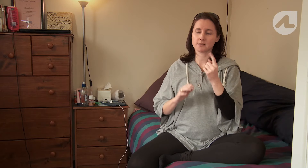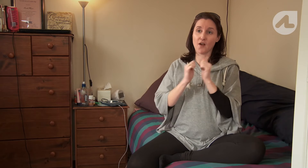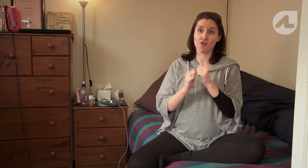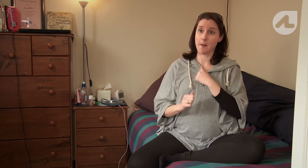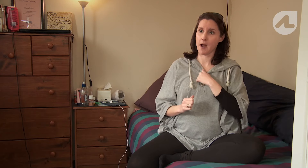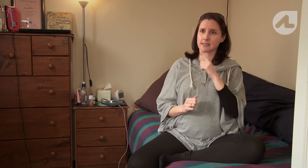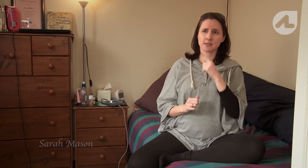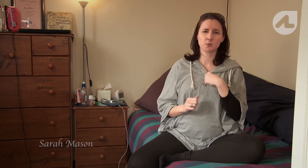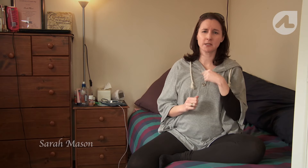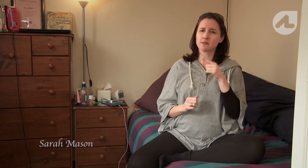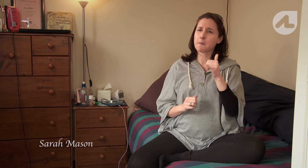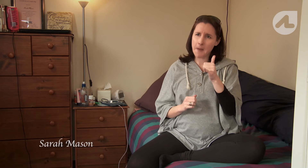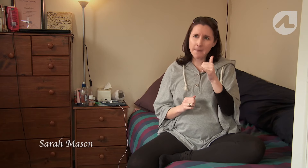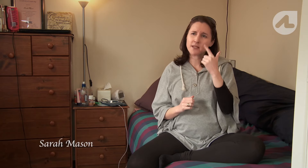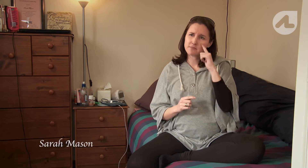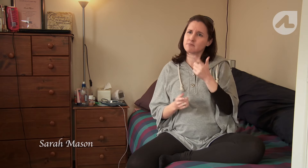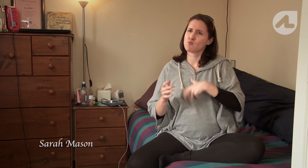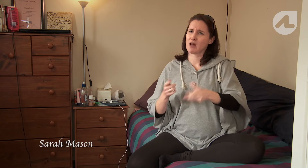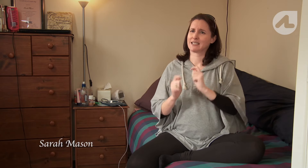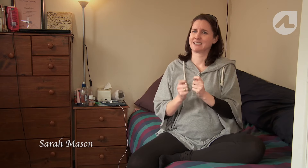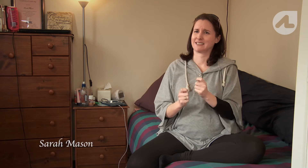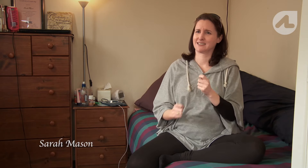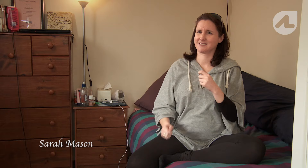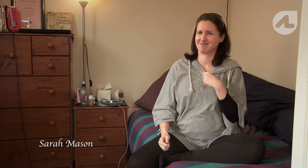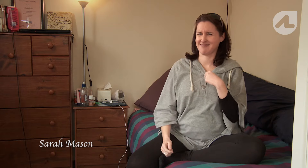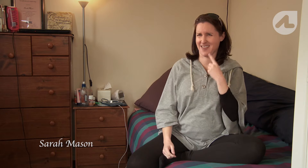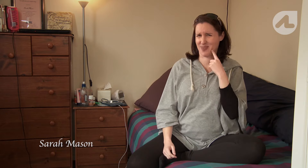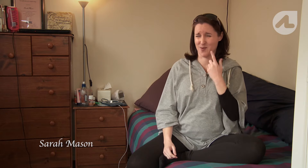I wasn't suspicious straightaway but a friend of mine said